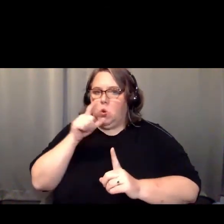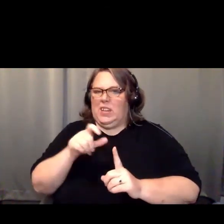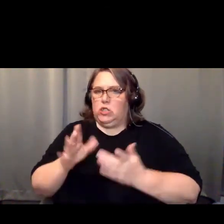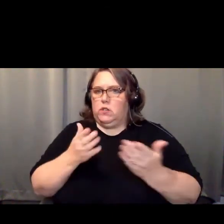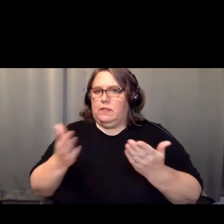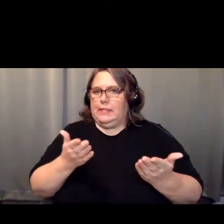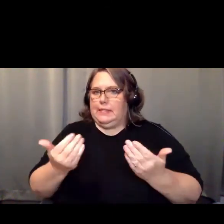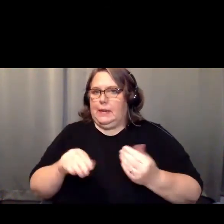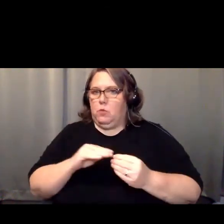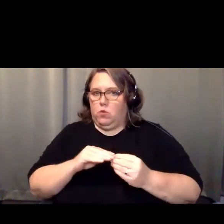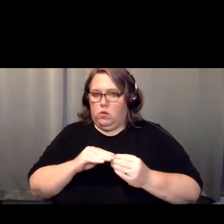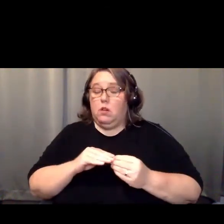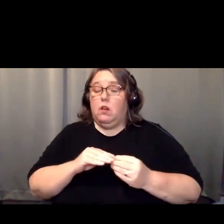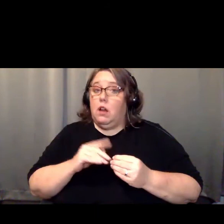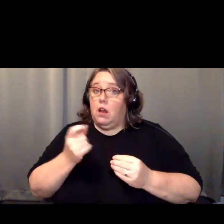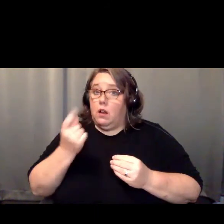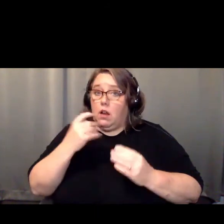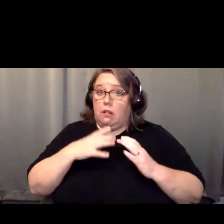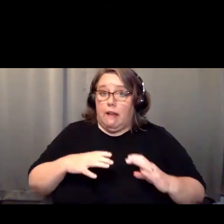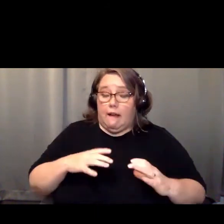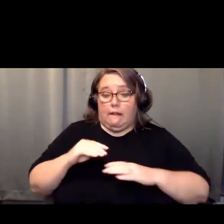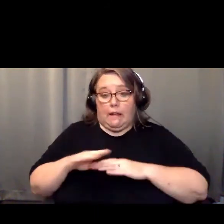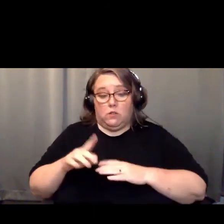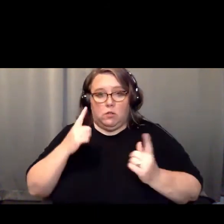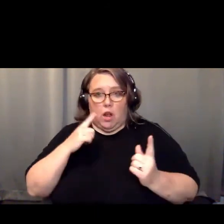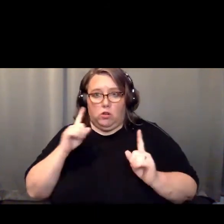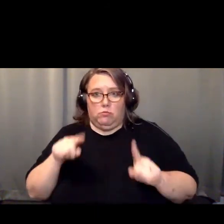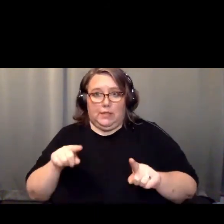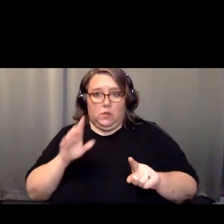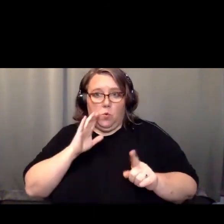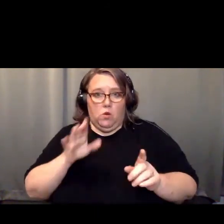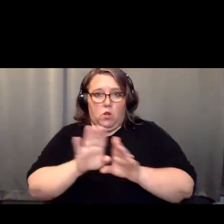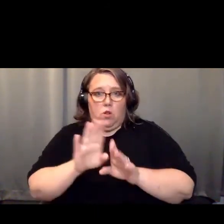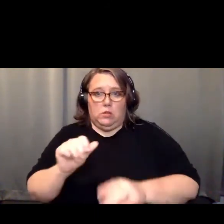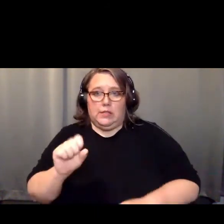they have to be in agreement that the case is going to be closed and that the client is doing well